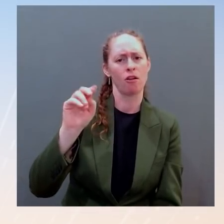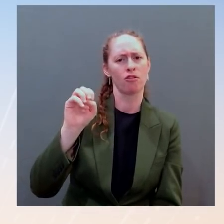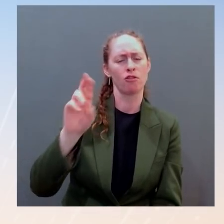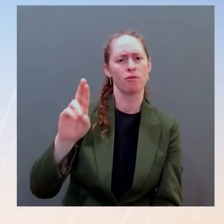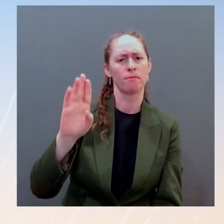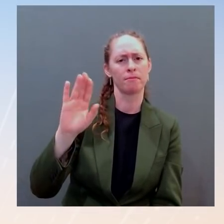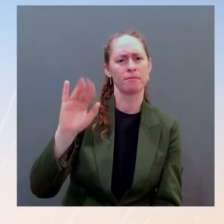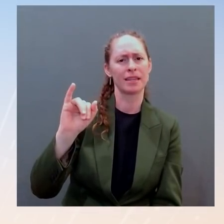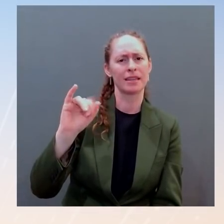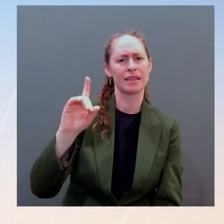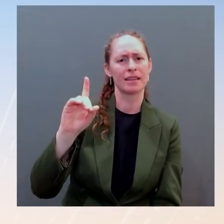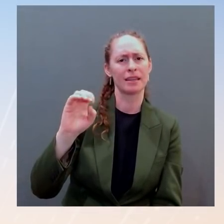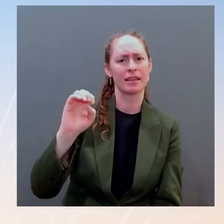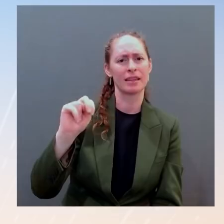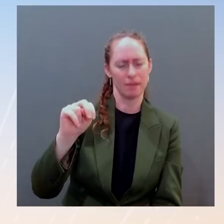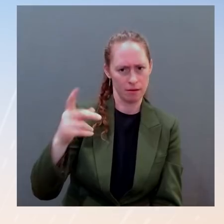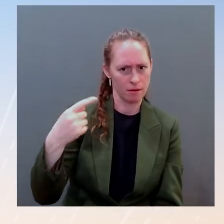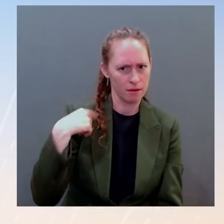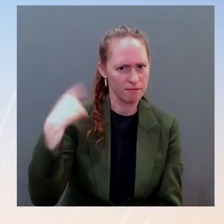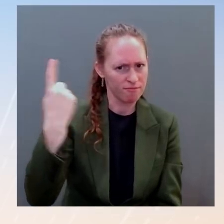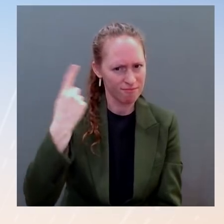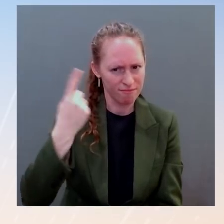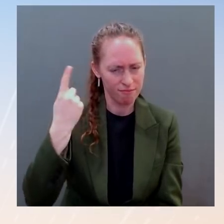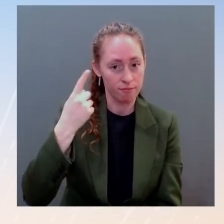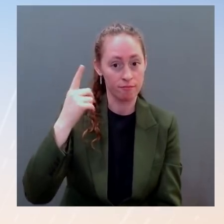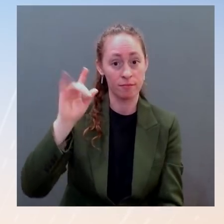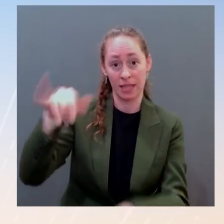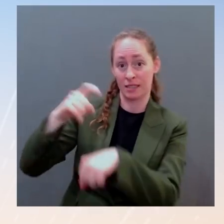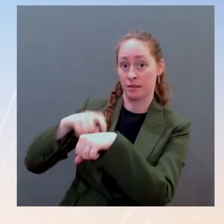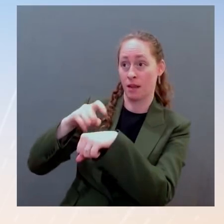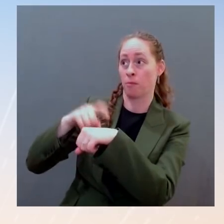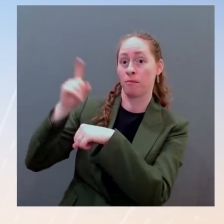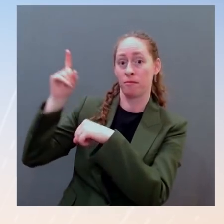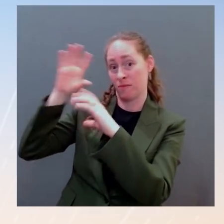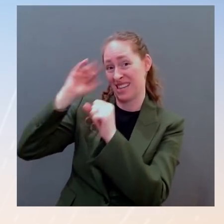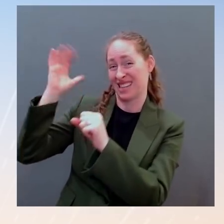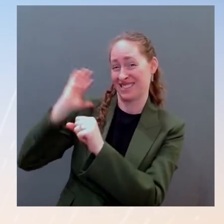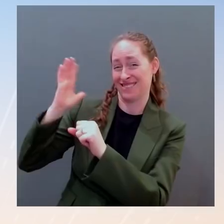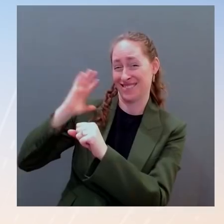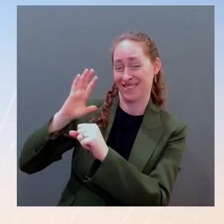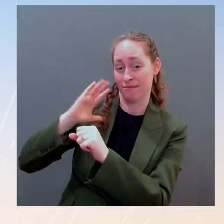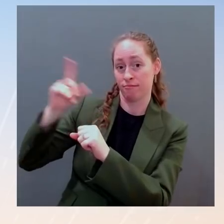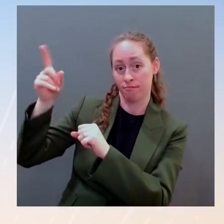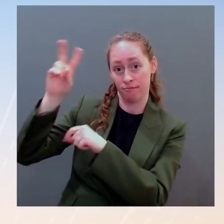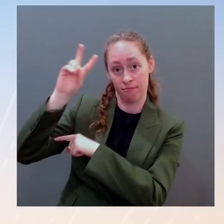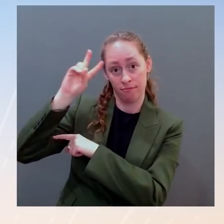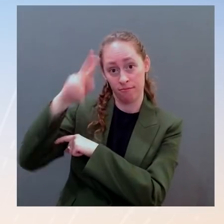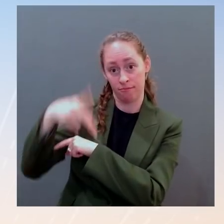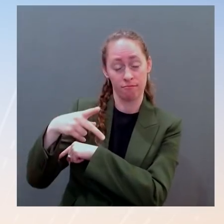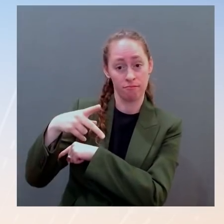Could you help us understand why that business partner had access and what those meetings were about? Ms. Psaki: I don't have any information on that.